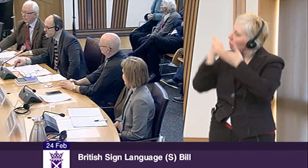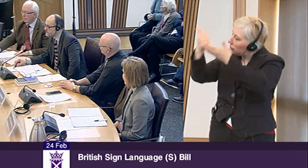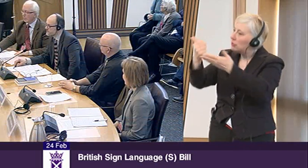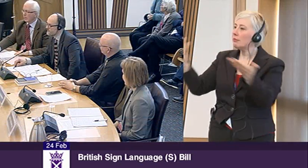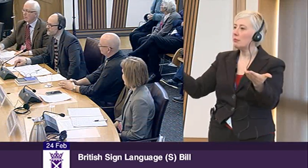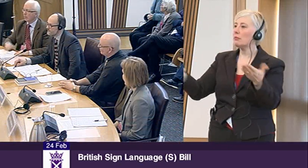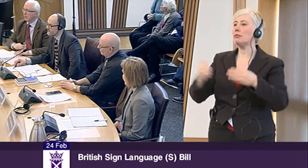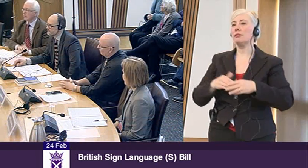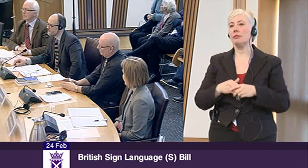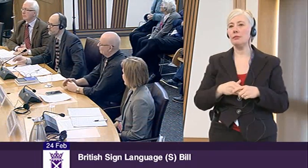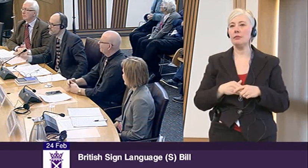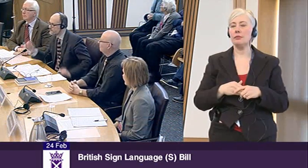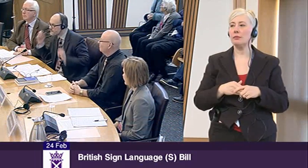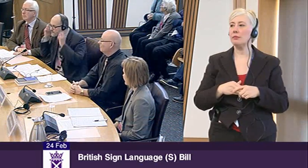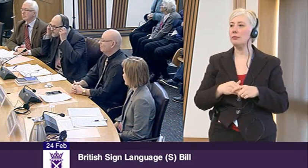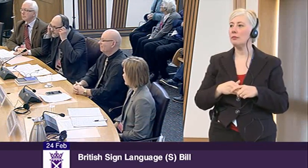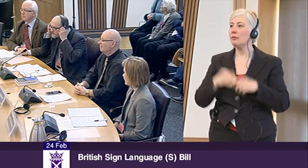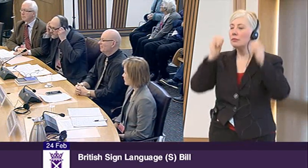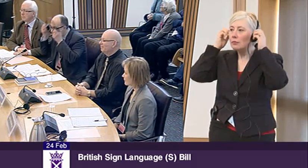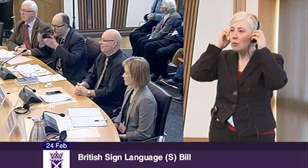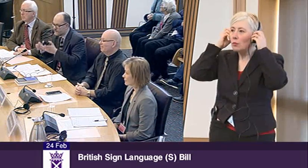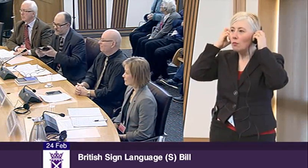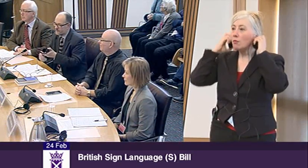those responsibilities.